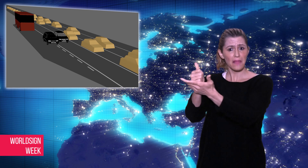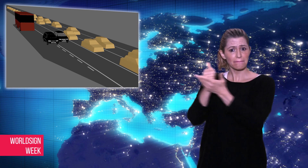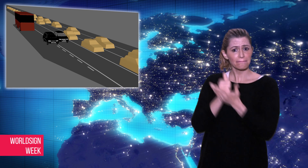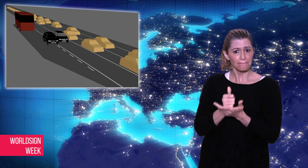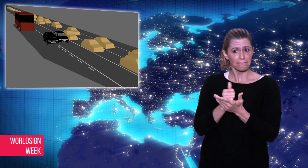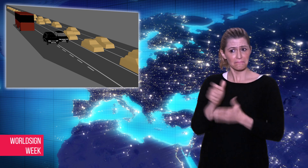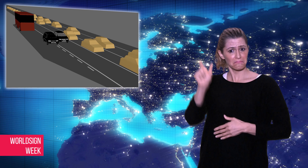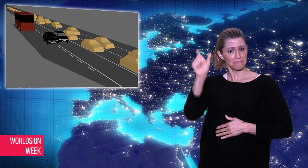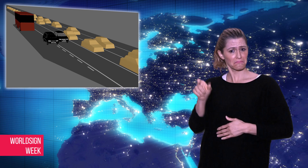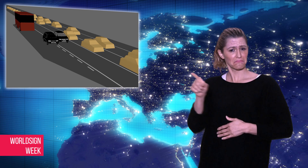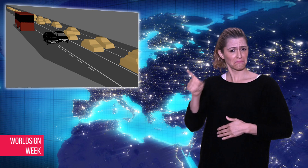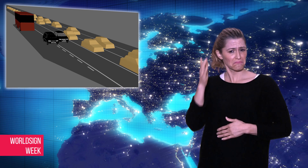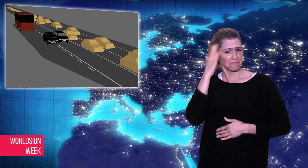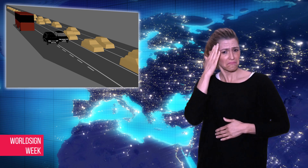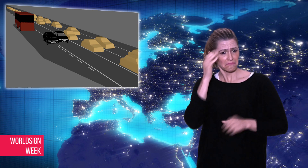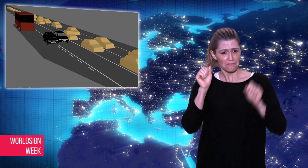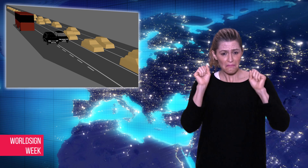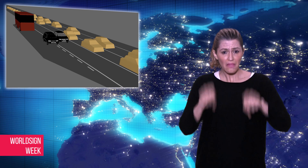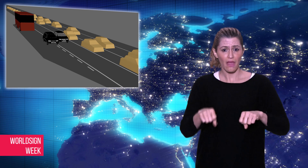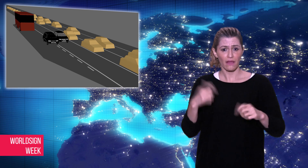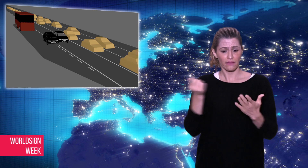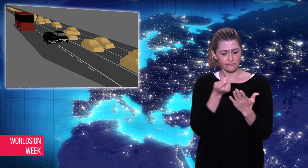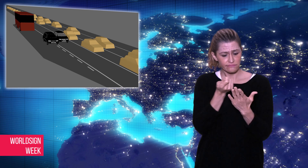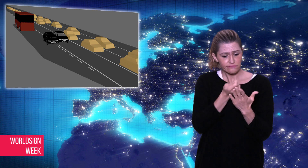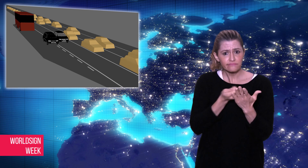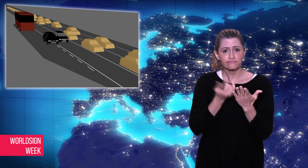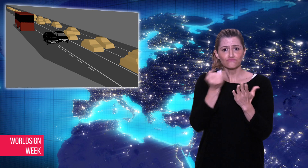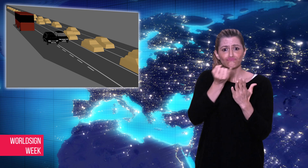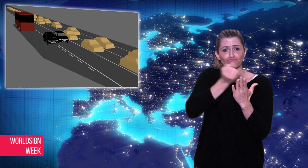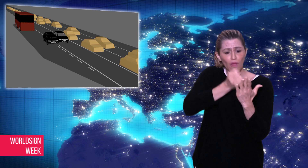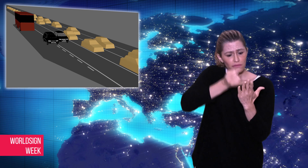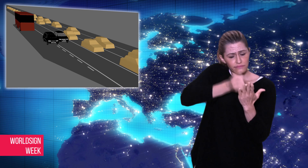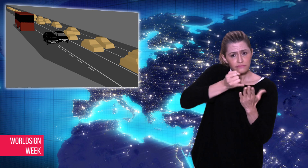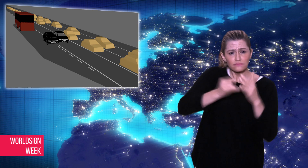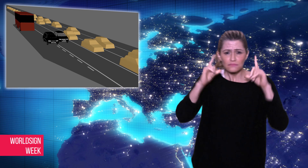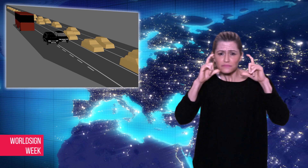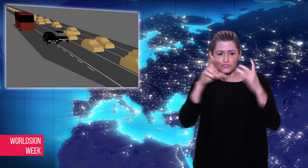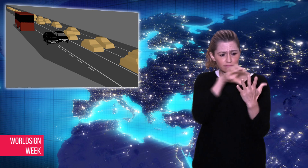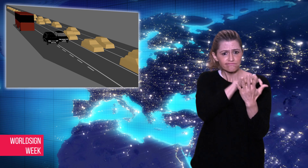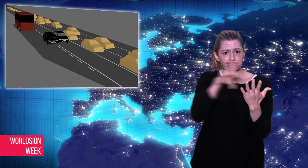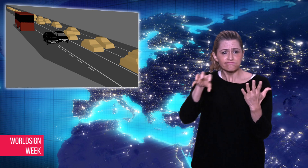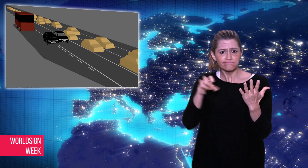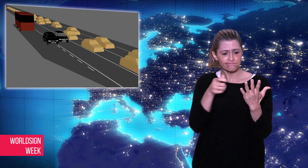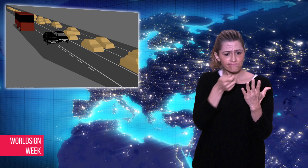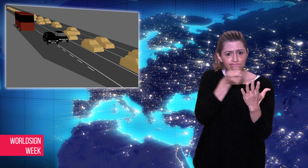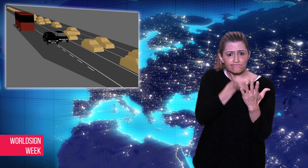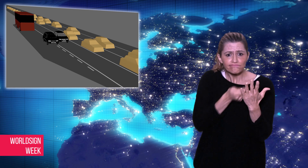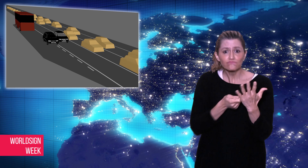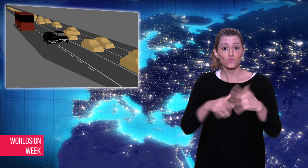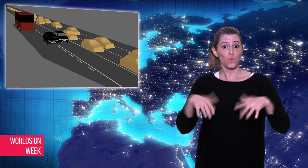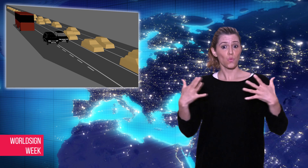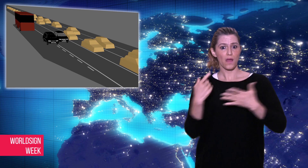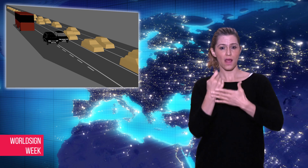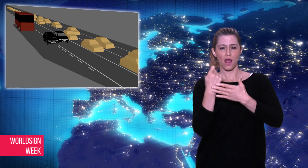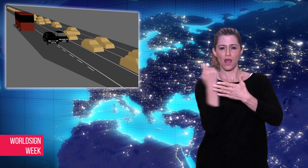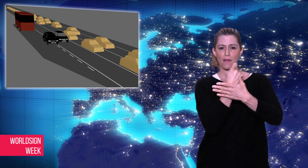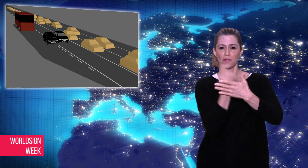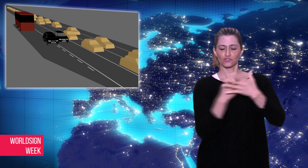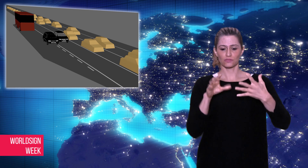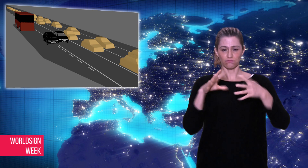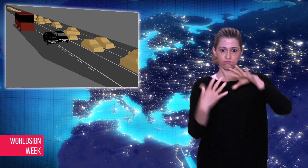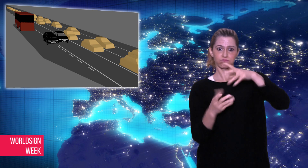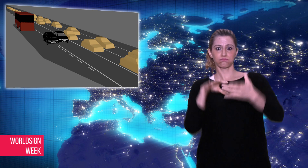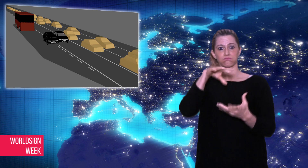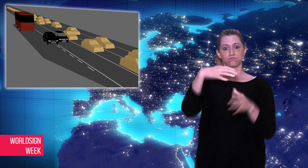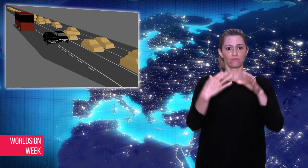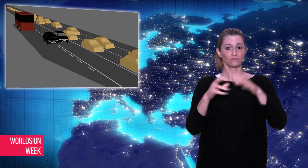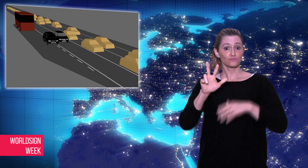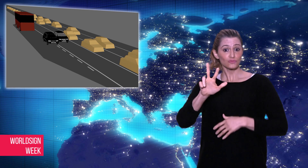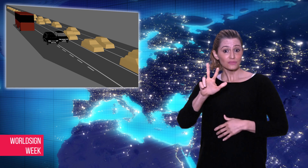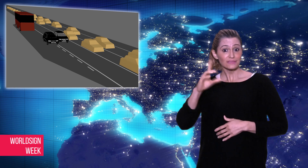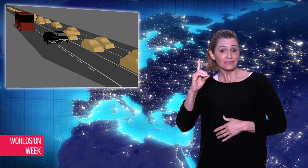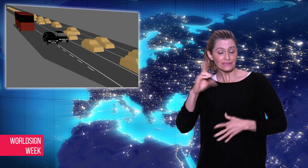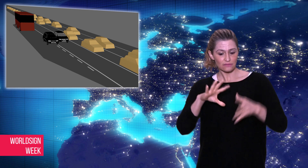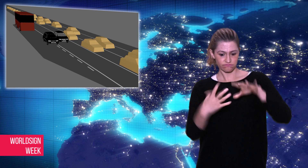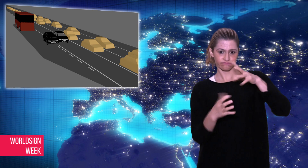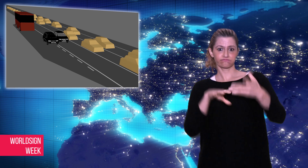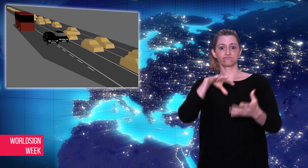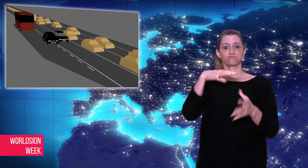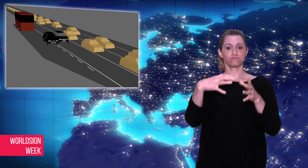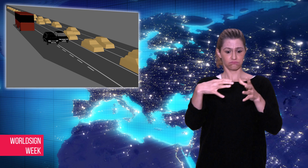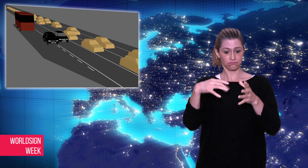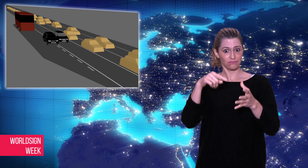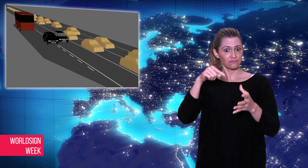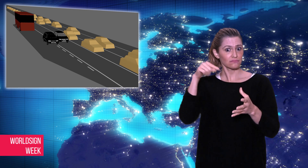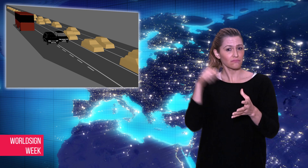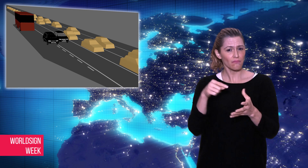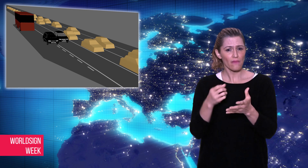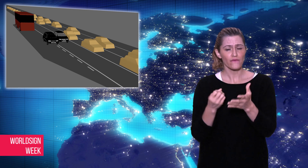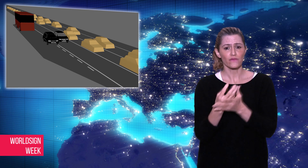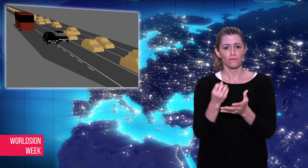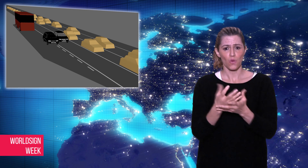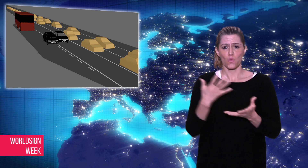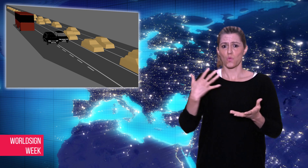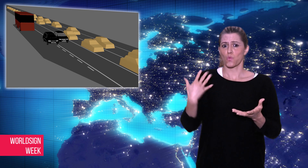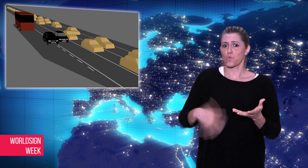such accidents to seek help to use drawings and